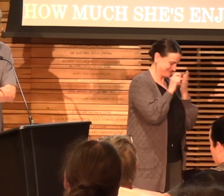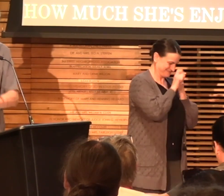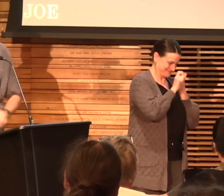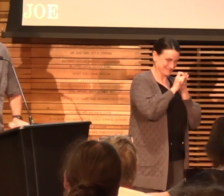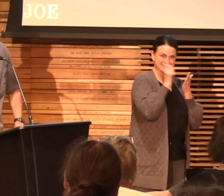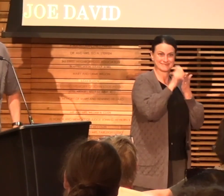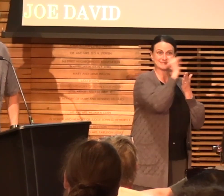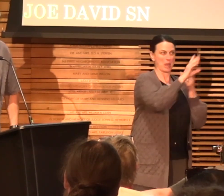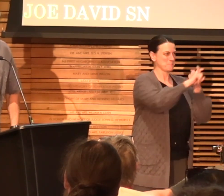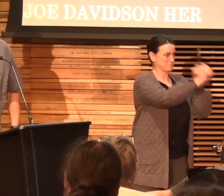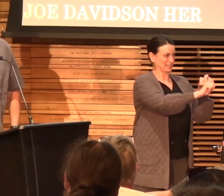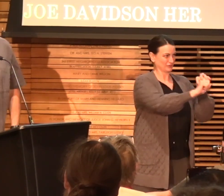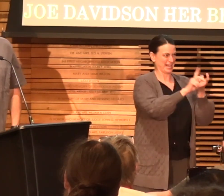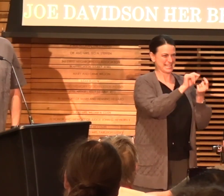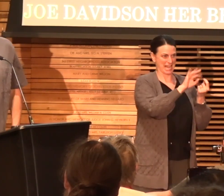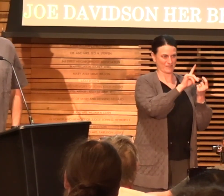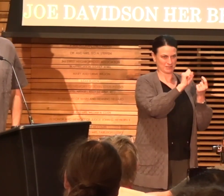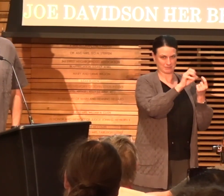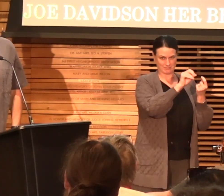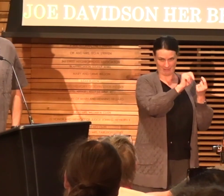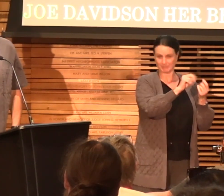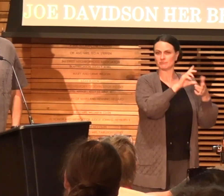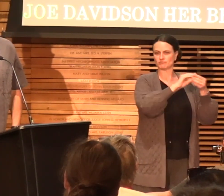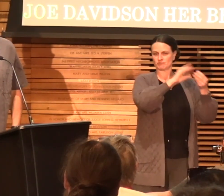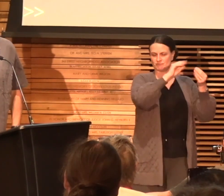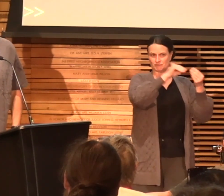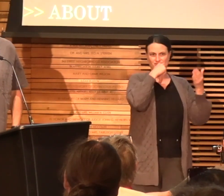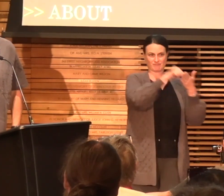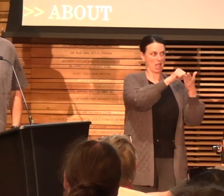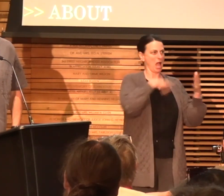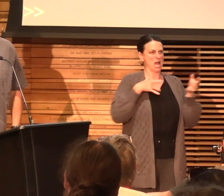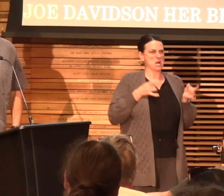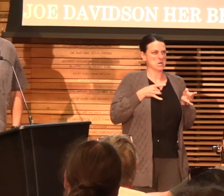her best friend at this point, about how she hates Johannesburg